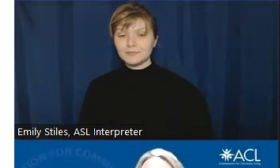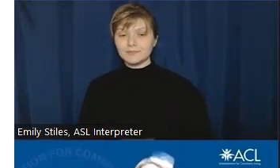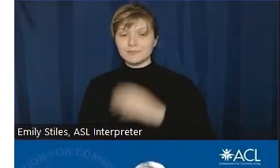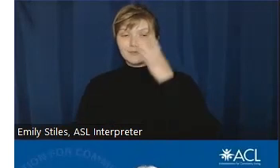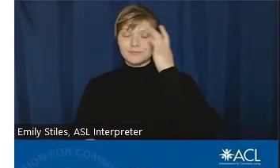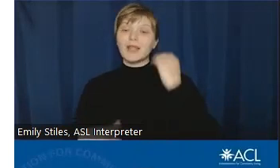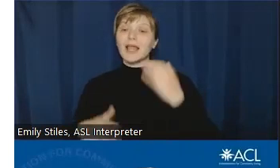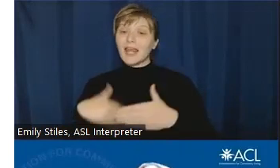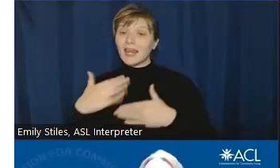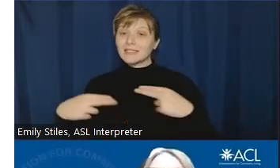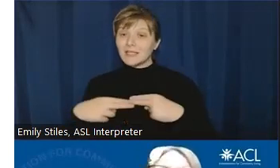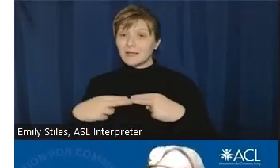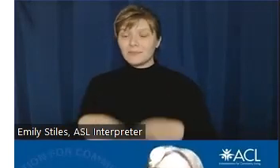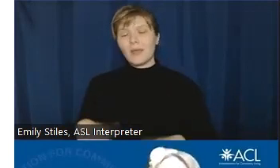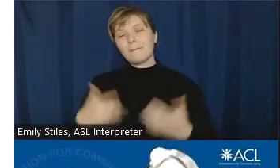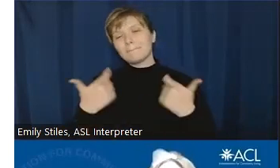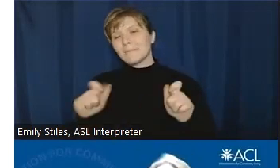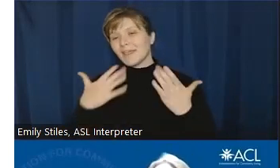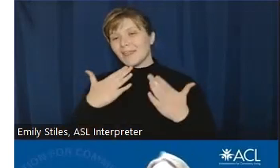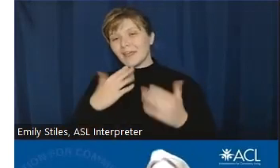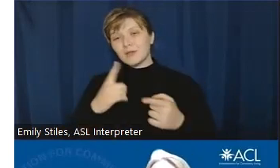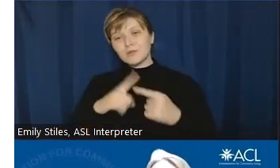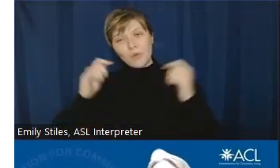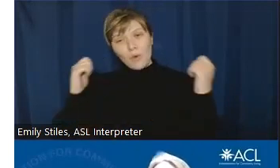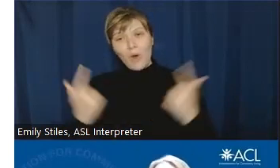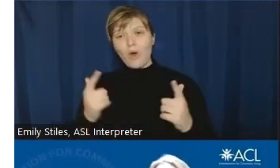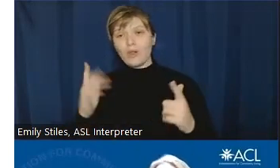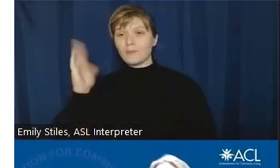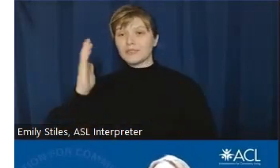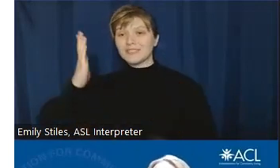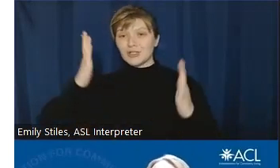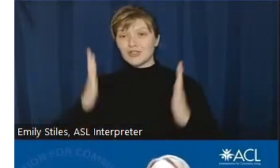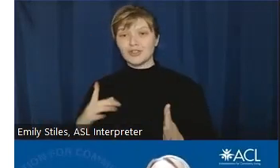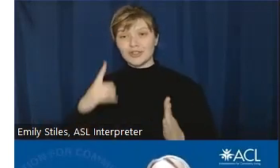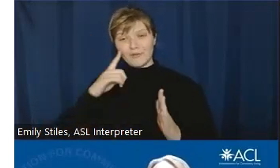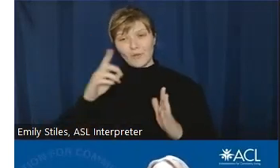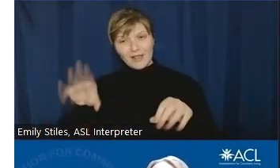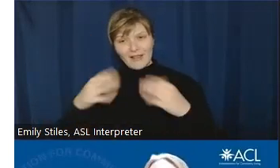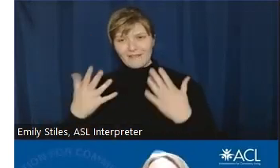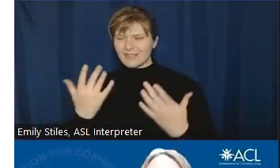A big thank you to all of our presenters for giving us such valuable insight into